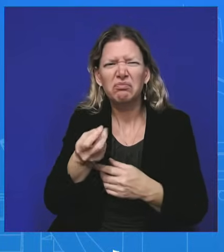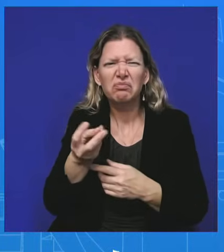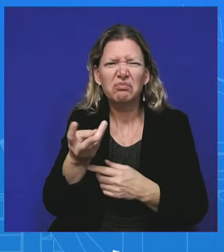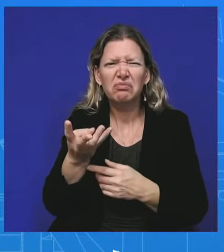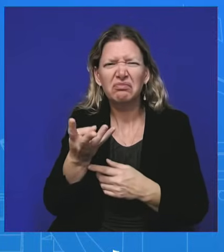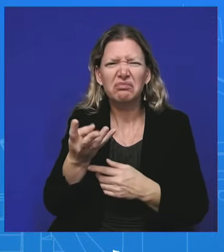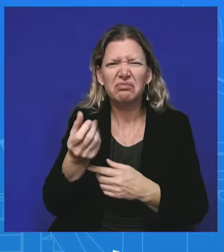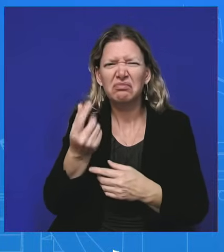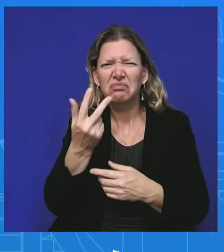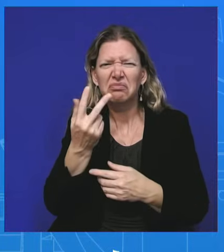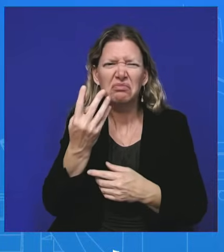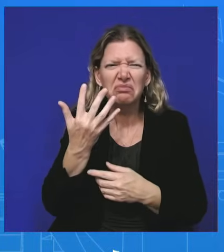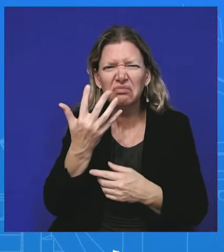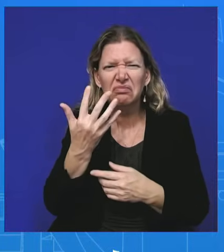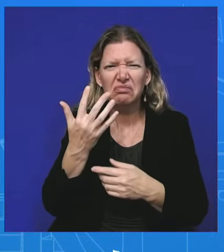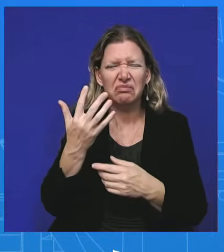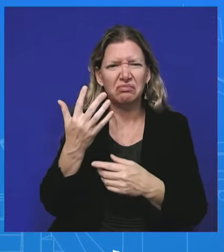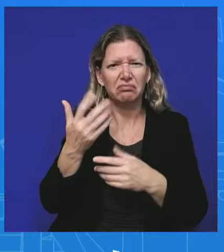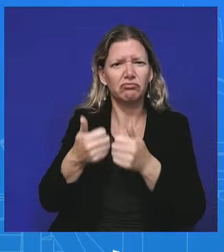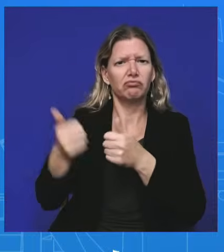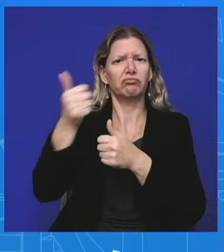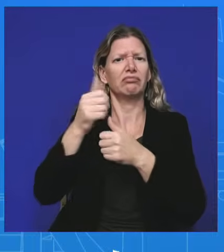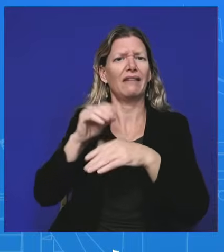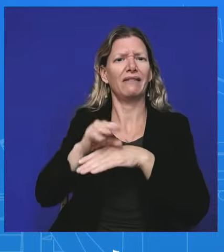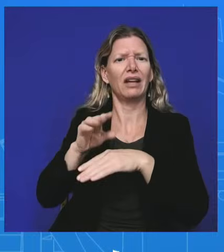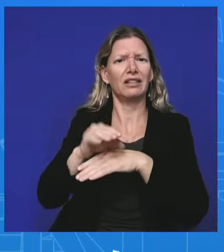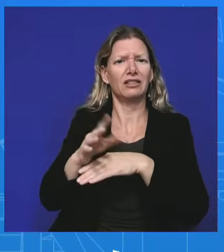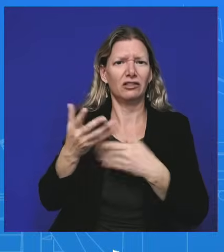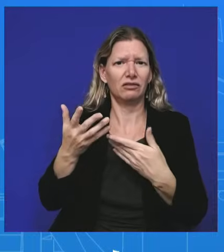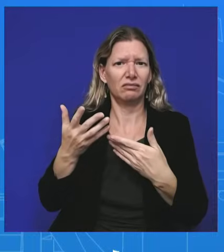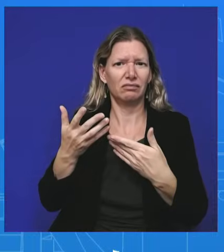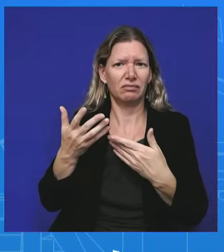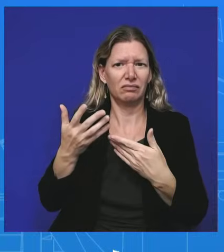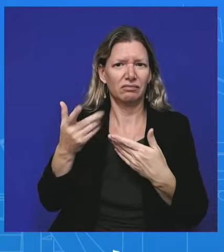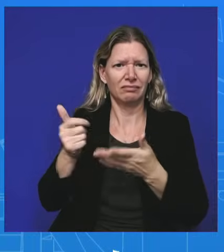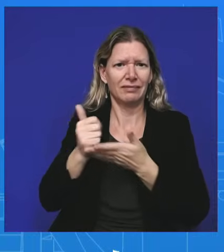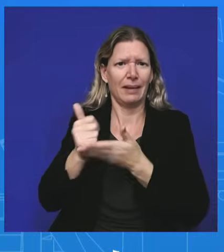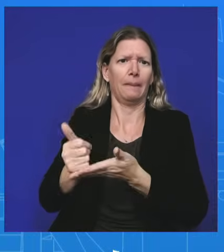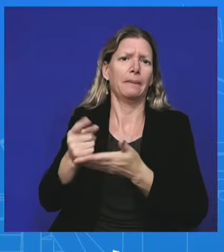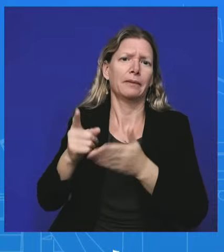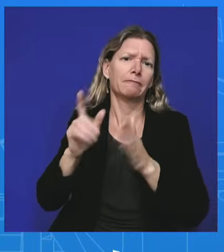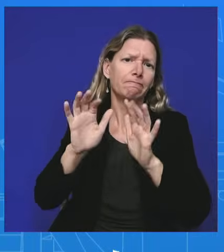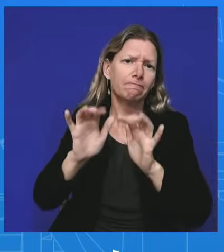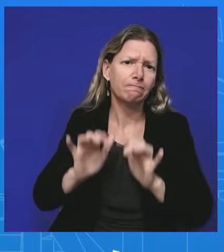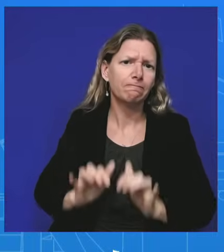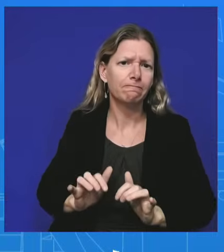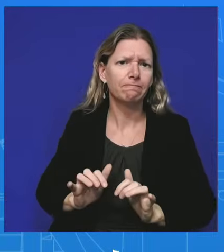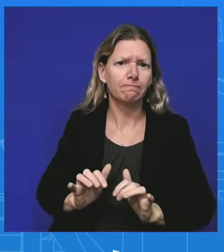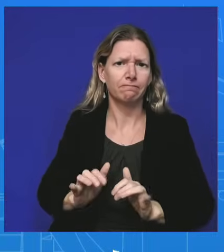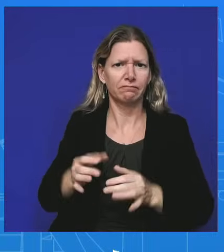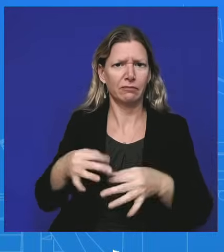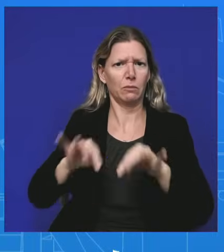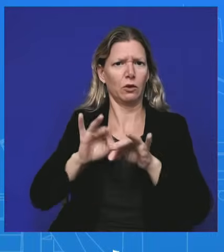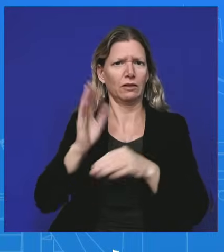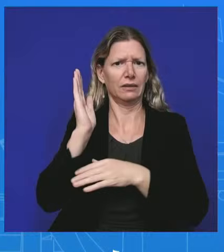with him, helping him craft -- craft this important -- important speech that's happening on Sunday. But I just don't have a list of names,